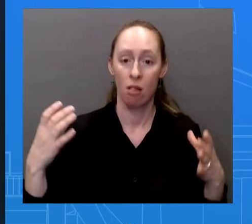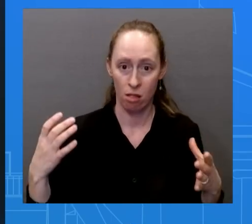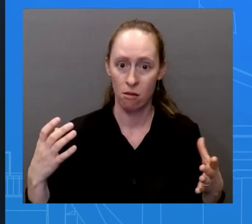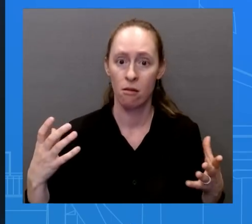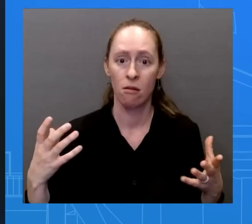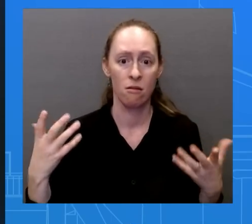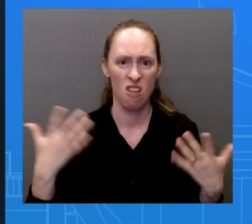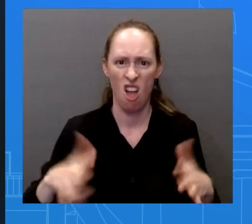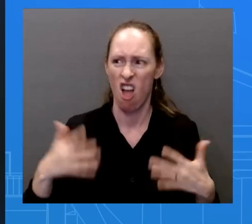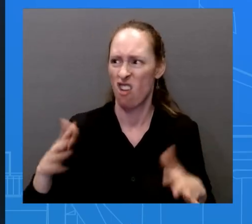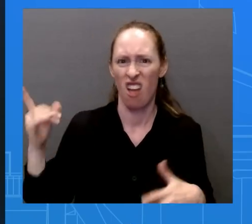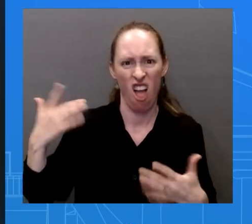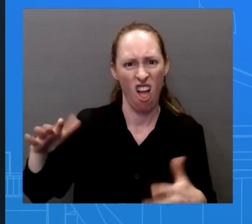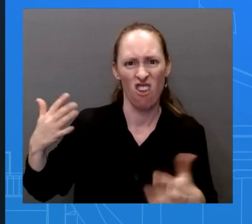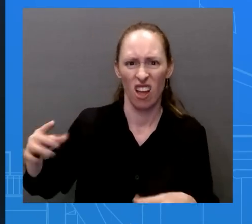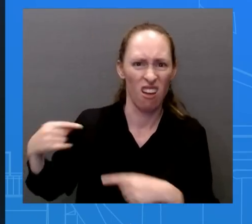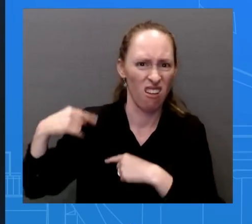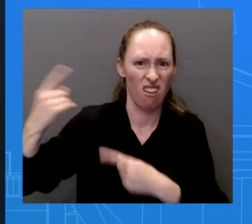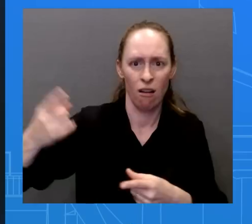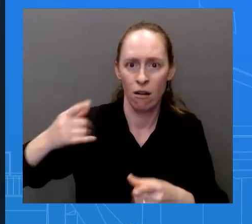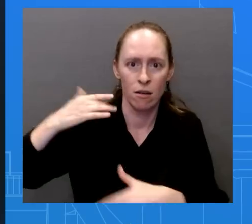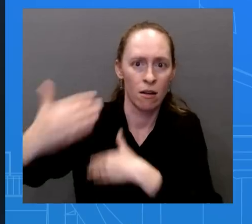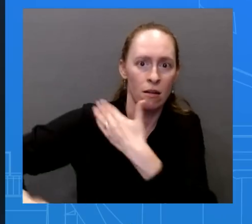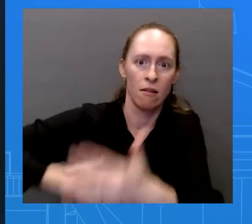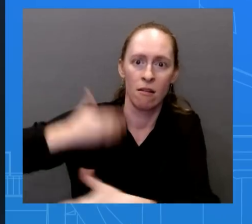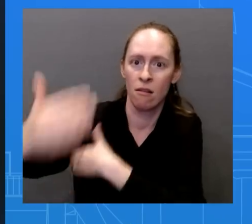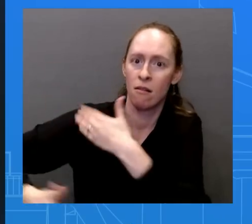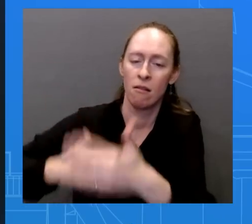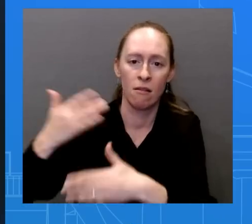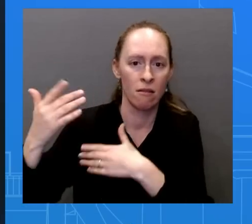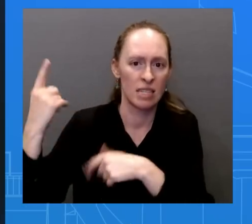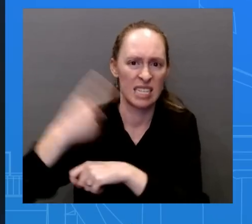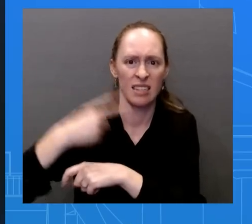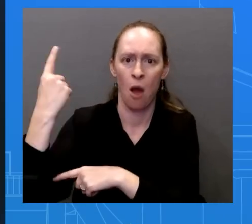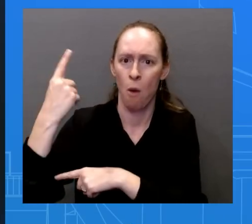he will continue to take those types of actions and use the tools that he has to make sure